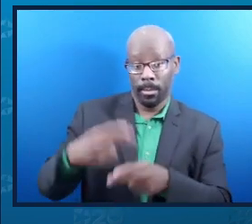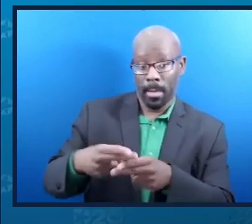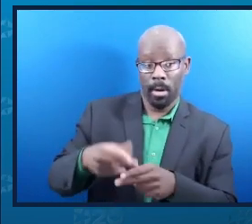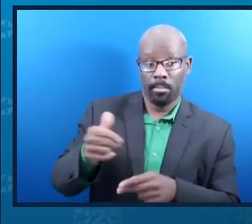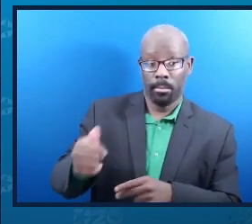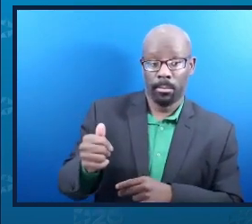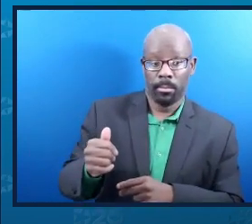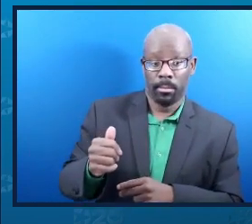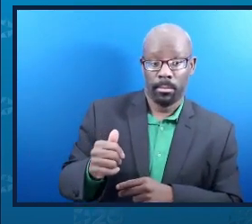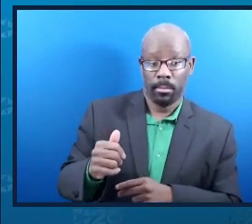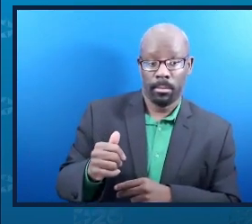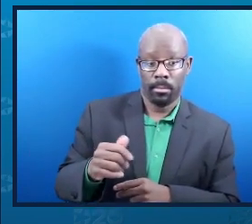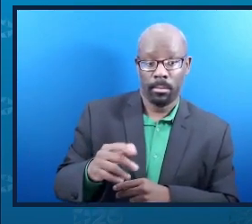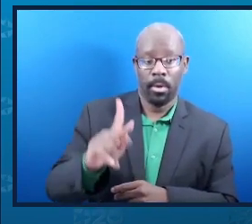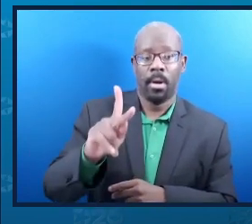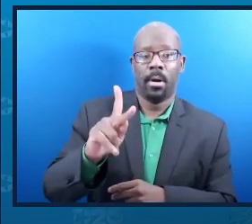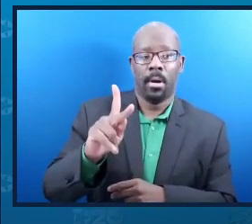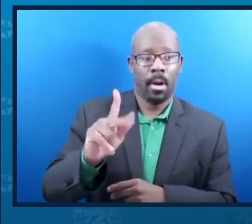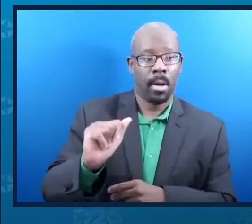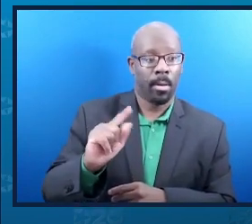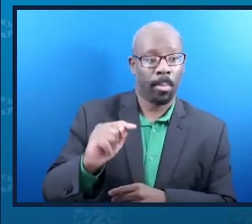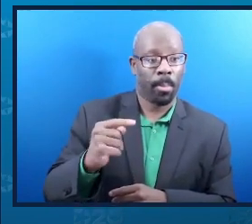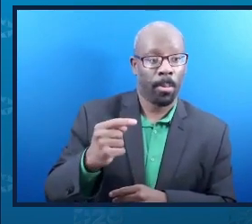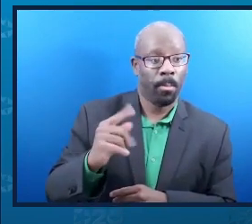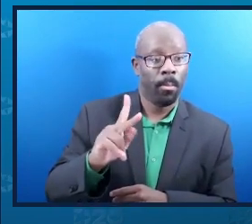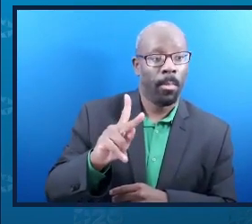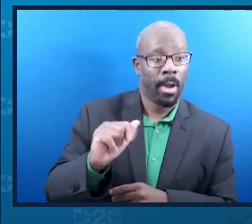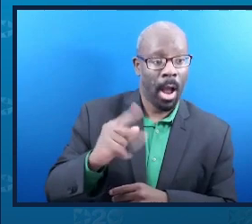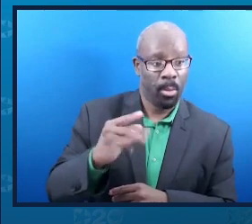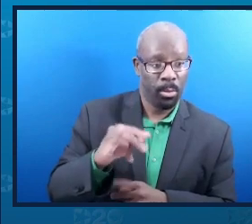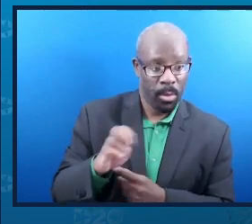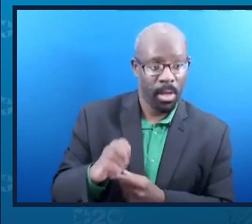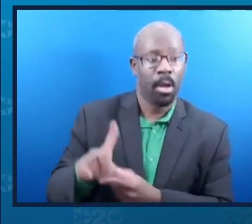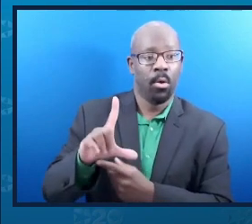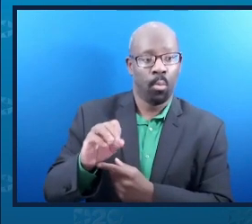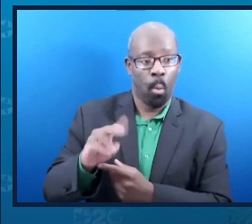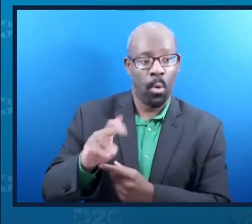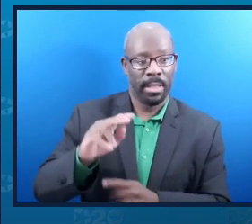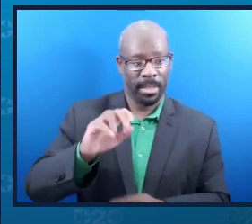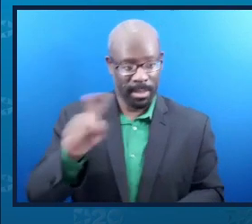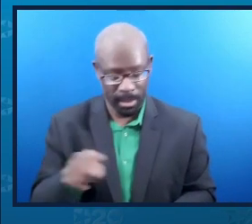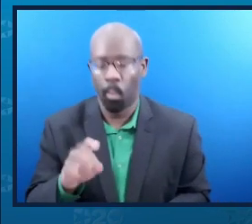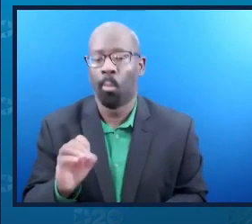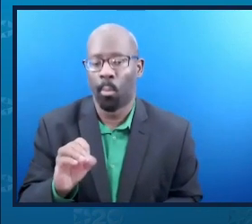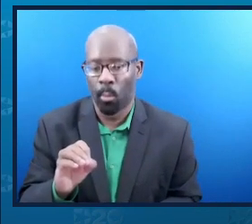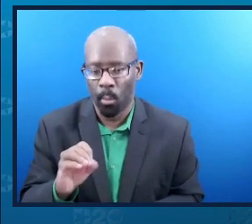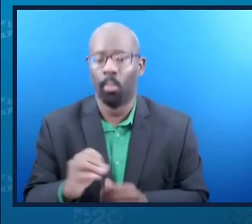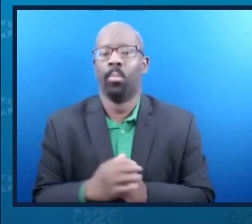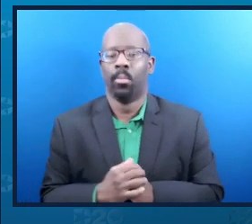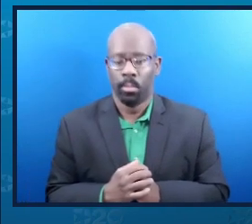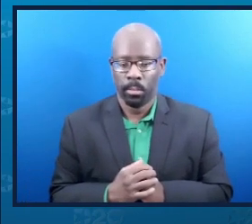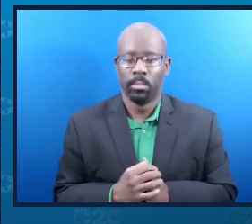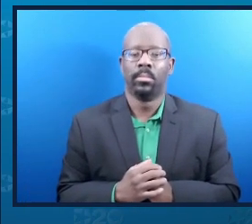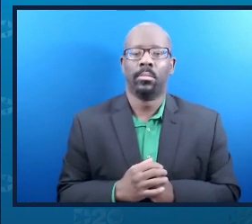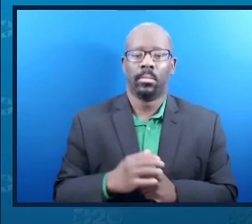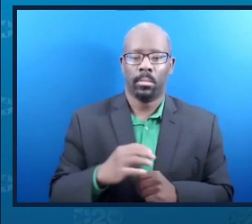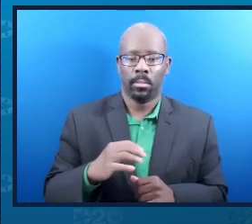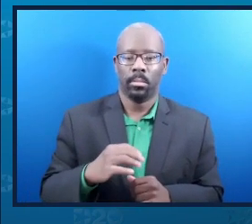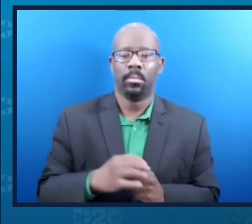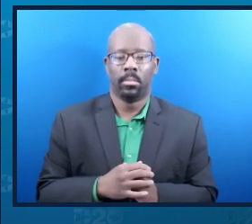AM A CLIMATE ACTIVIST. I GREW UP IN A LOW INCOME NEIGHBORHOOD WHERE POLLUTION